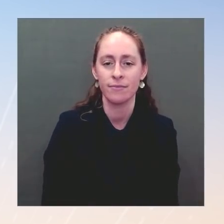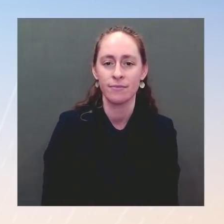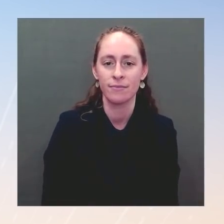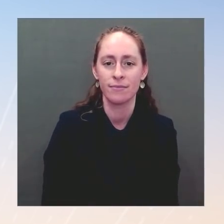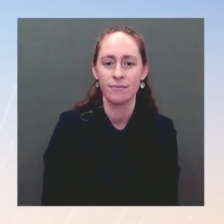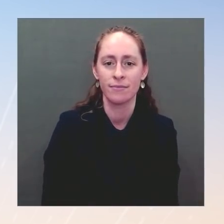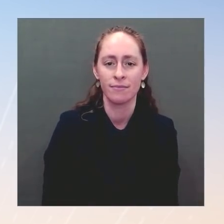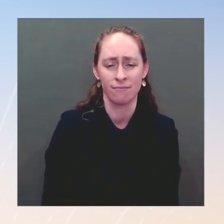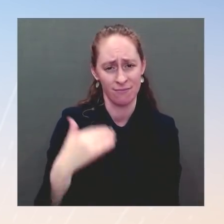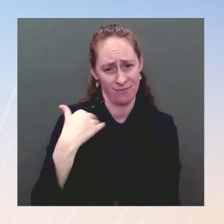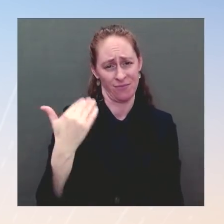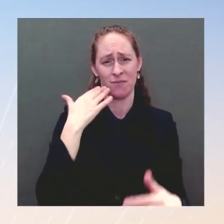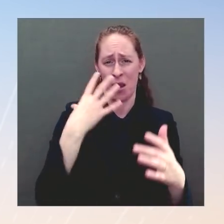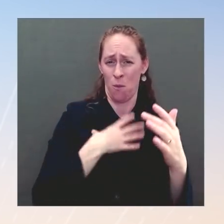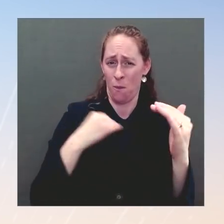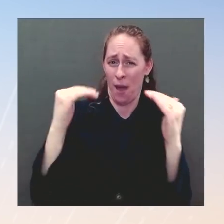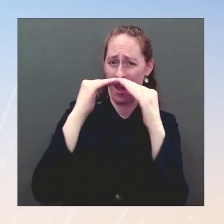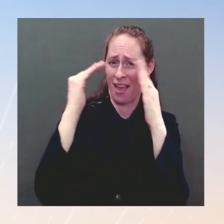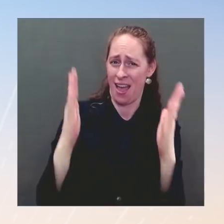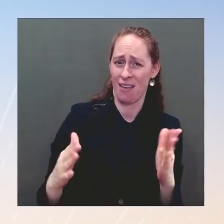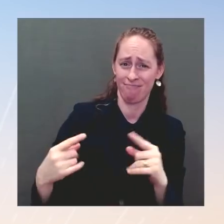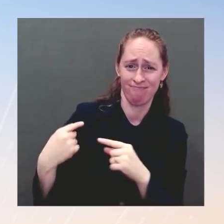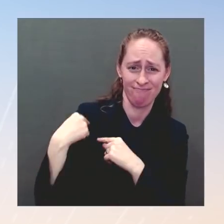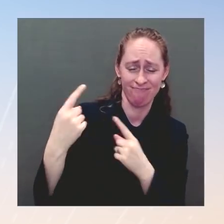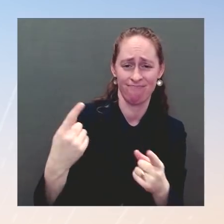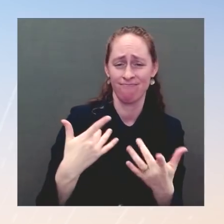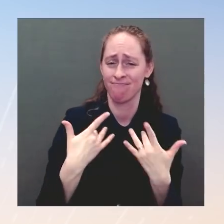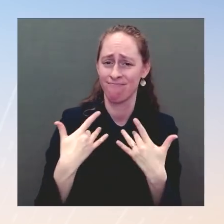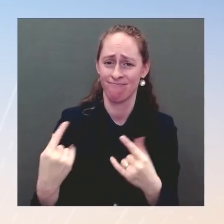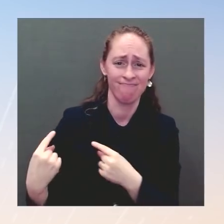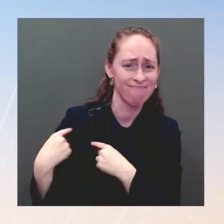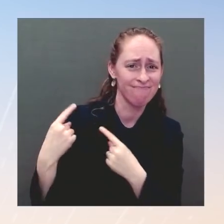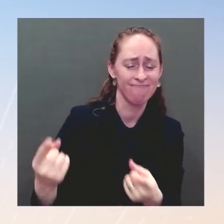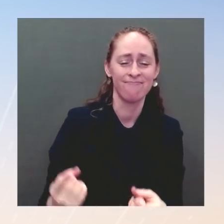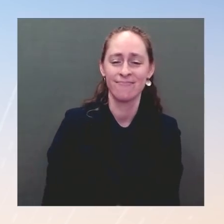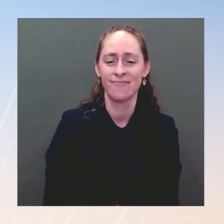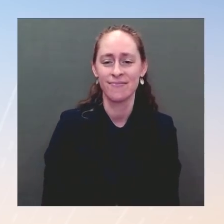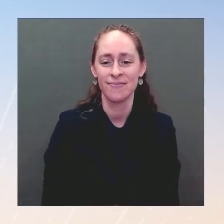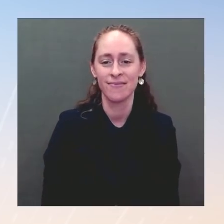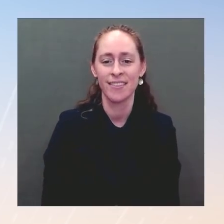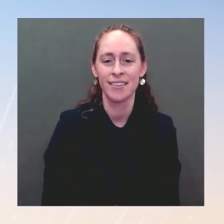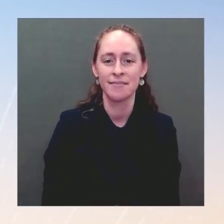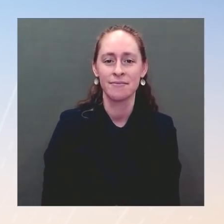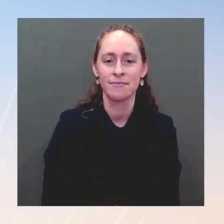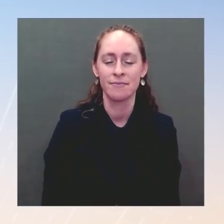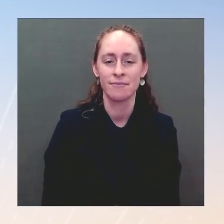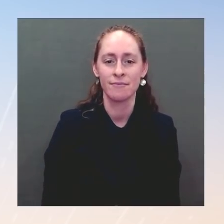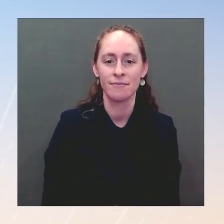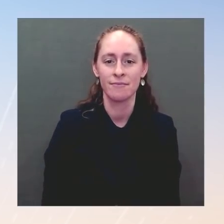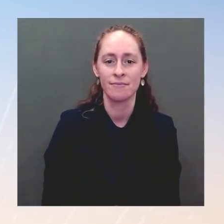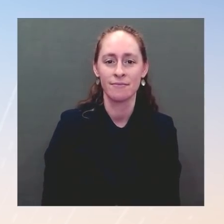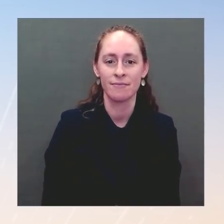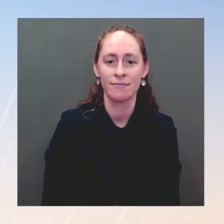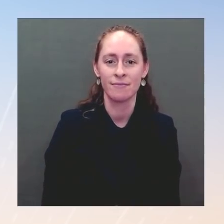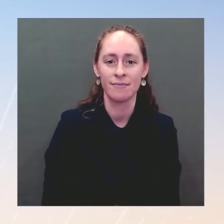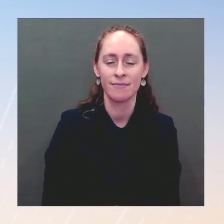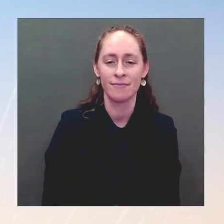that you all will fight against anyone who tries to mar or ruin the reputation of any of these nominees.